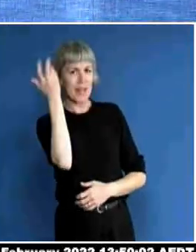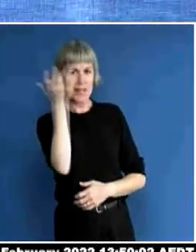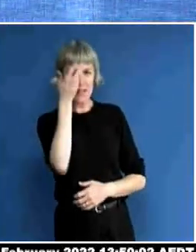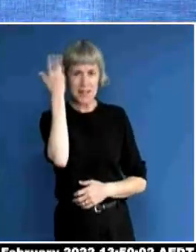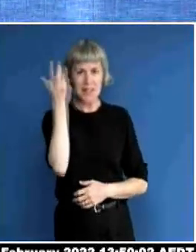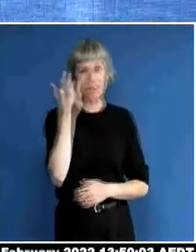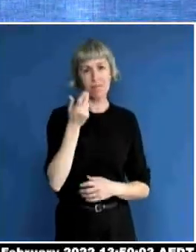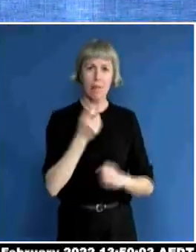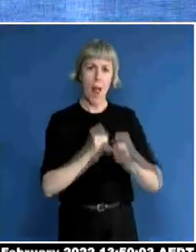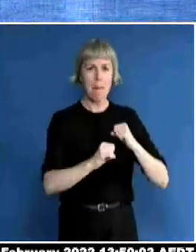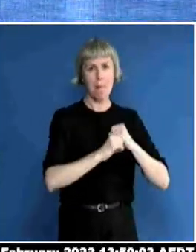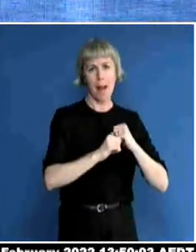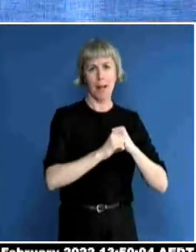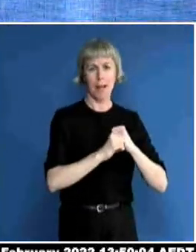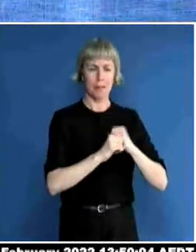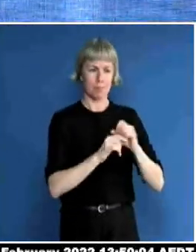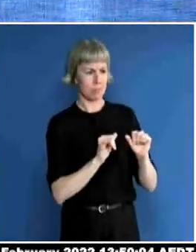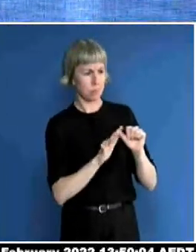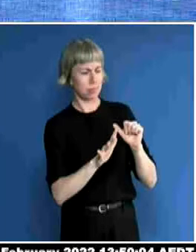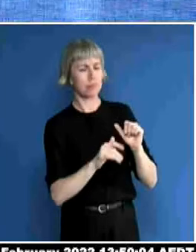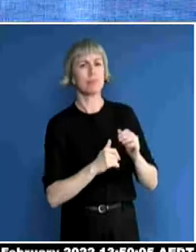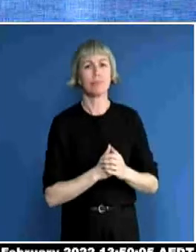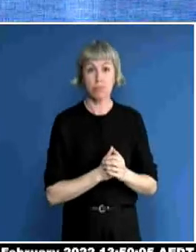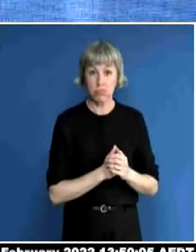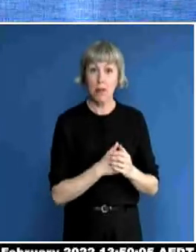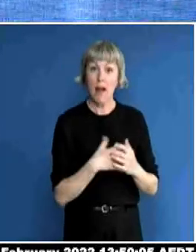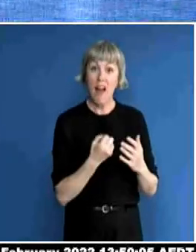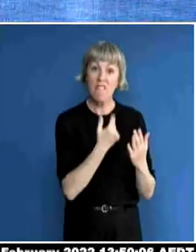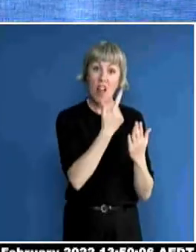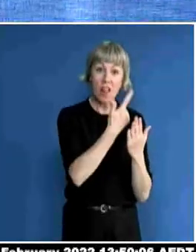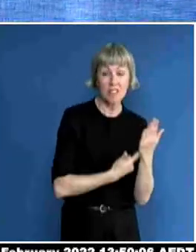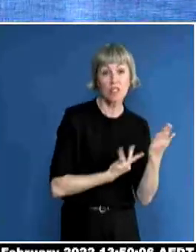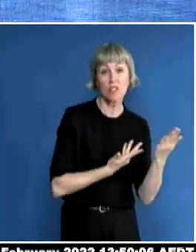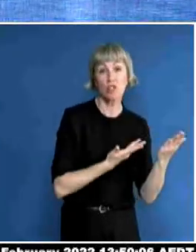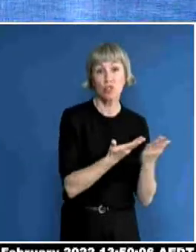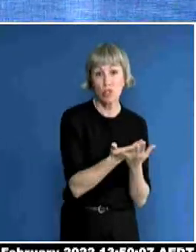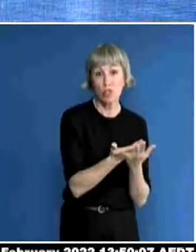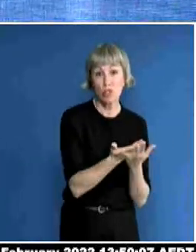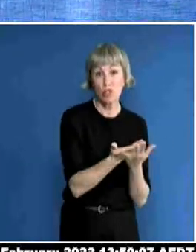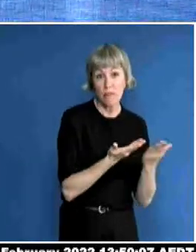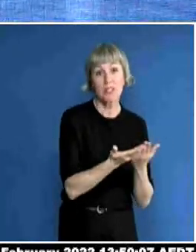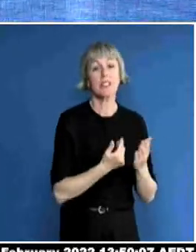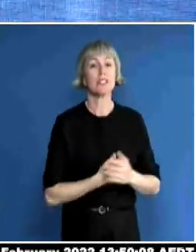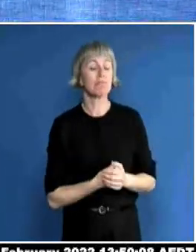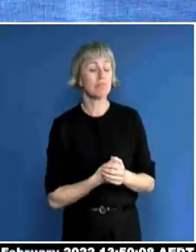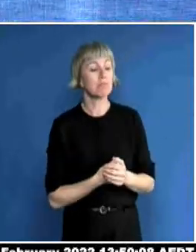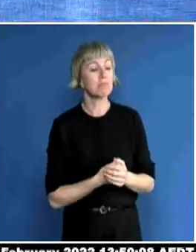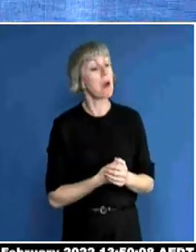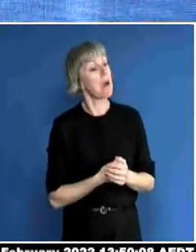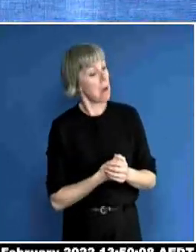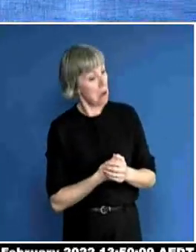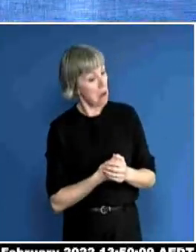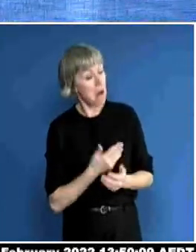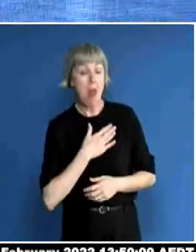They listed their services. I made an application to change to a DES - to DES providers to AimBig, but nothing